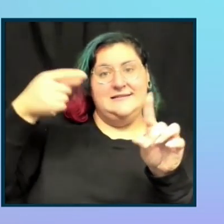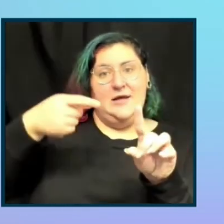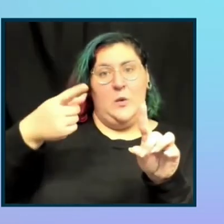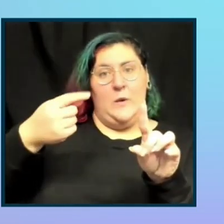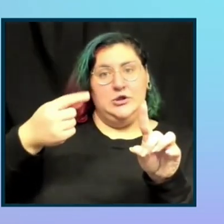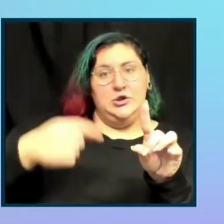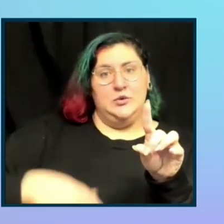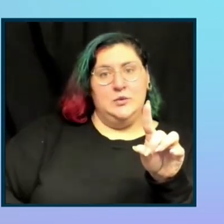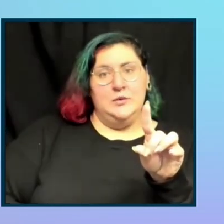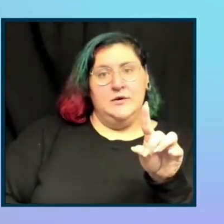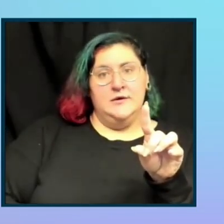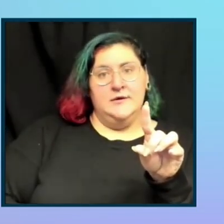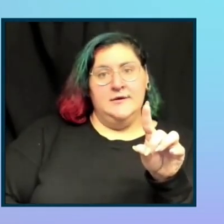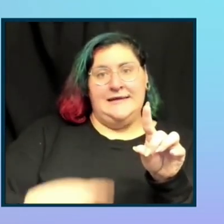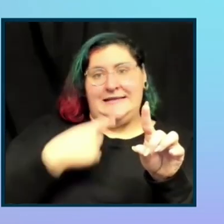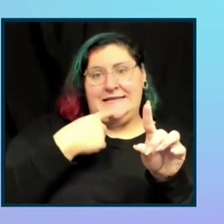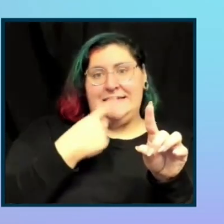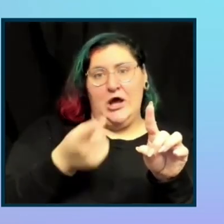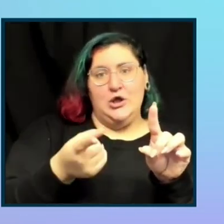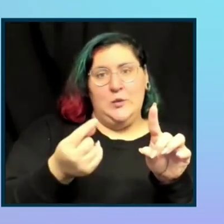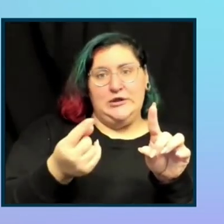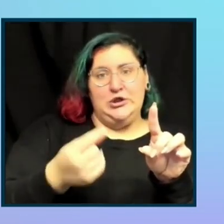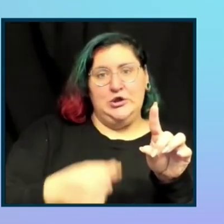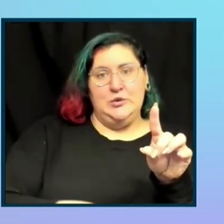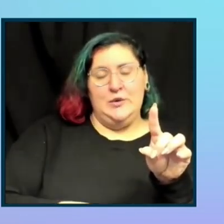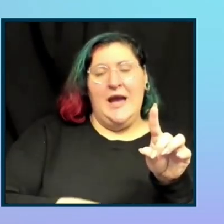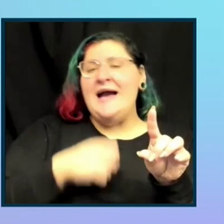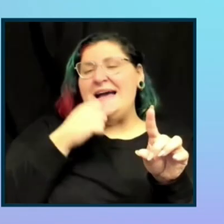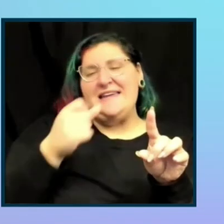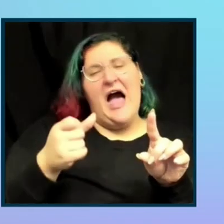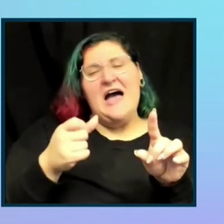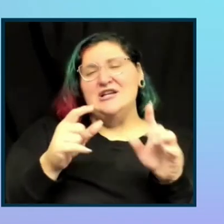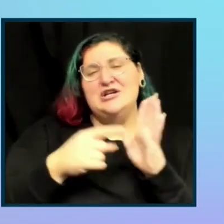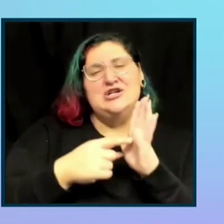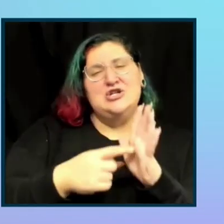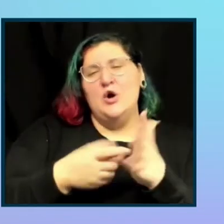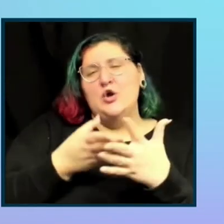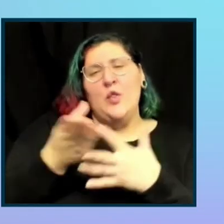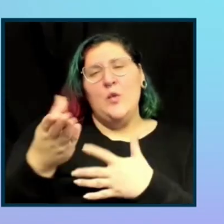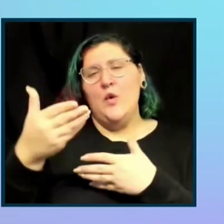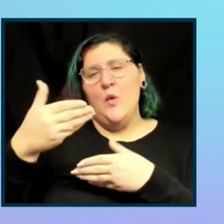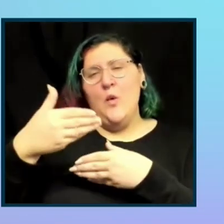or through a window like Gears of War one, would've done it. But actually trying to path find you through,